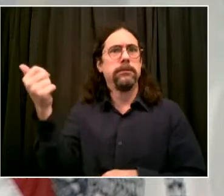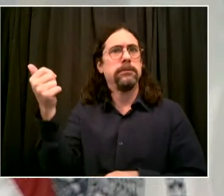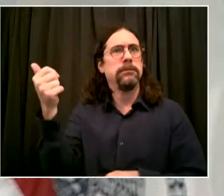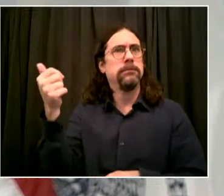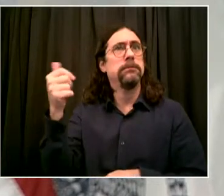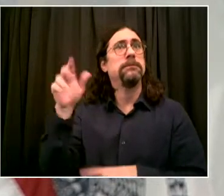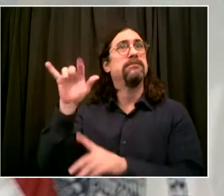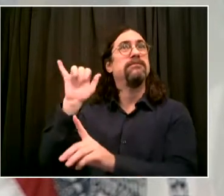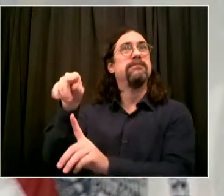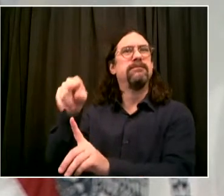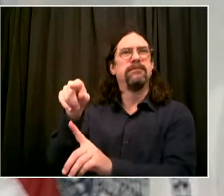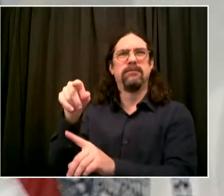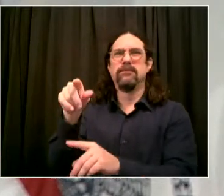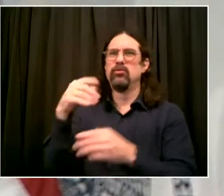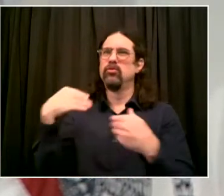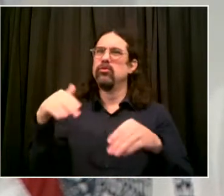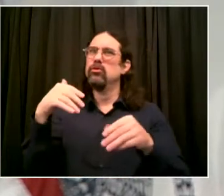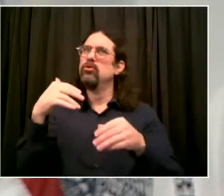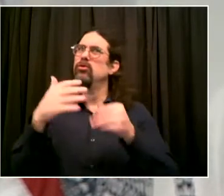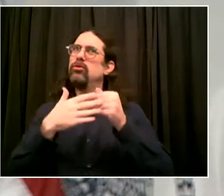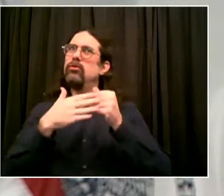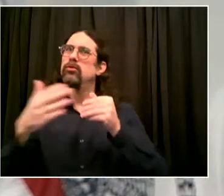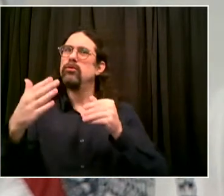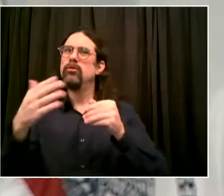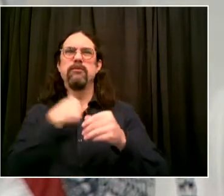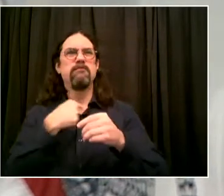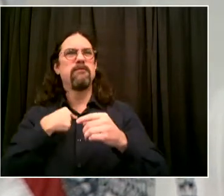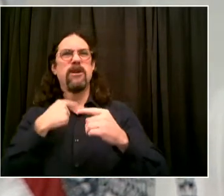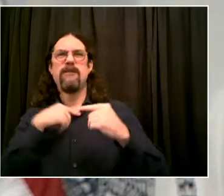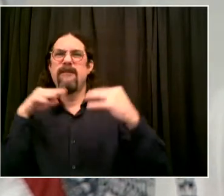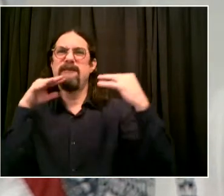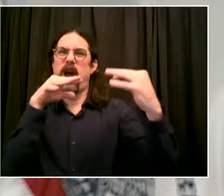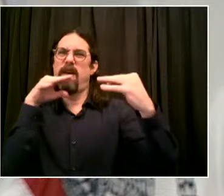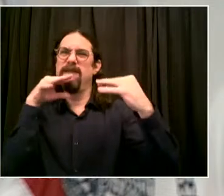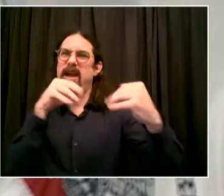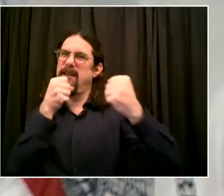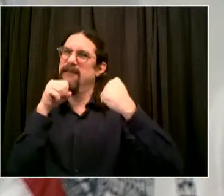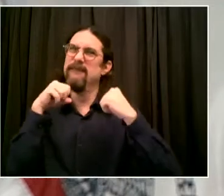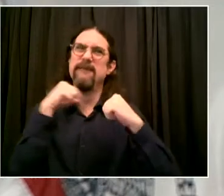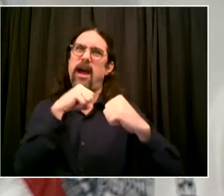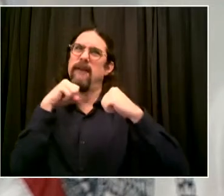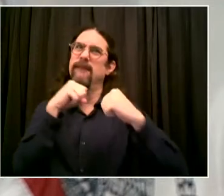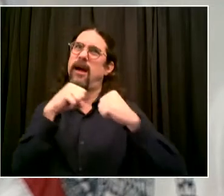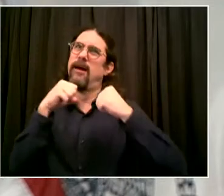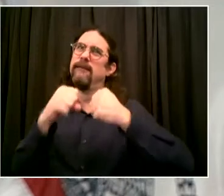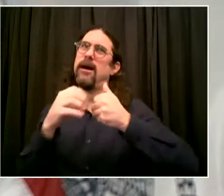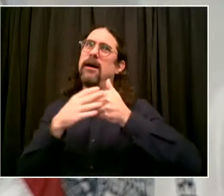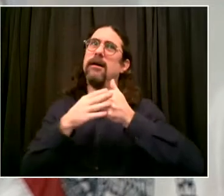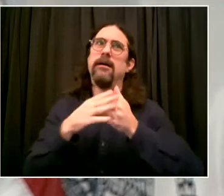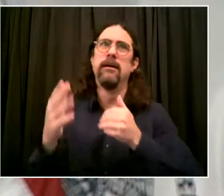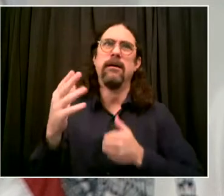TODAY. I AM STARTING ON THE BIGGEST FIGHT THAT WE WILL BE FIGHTING